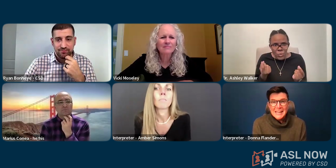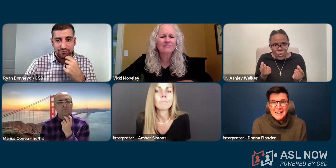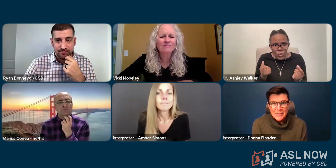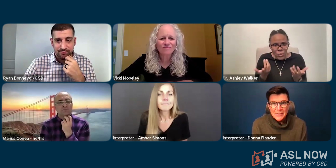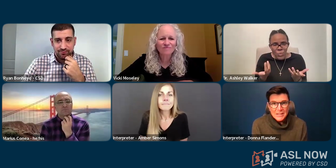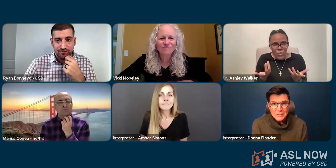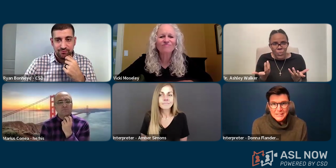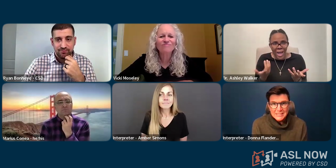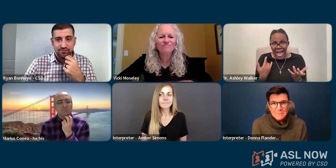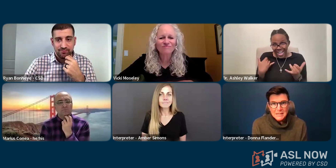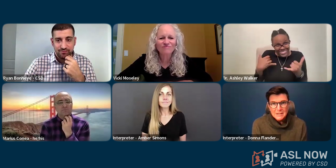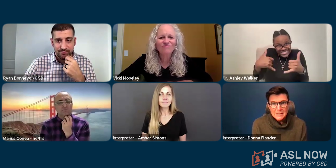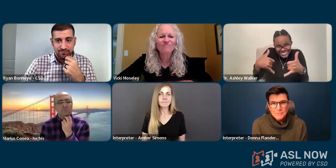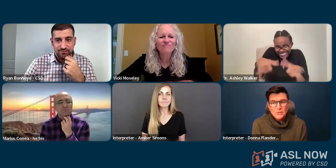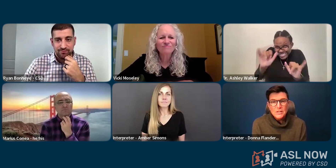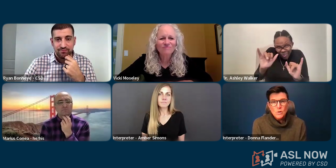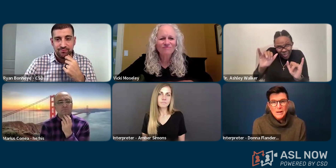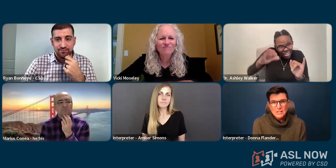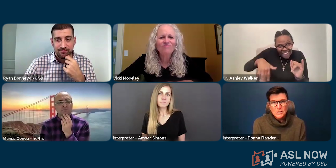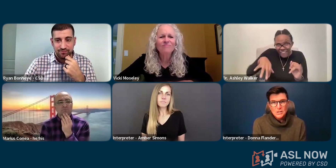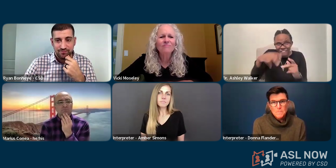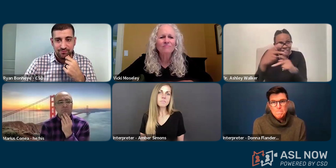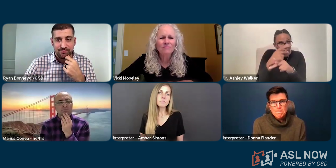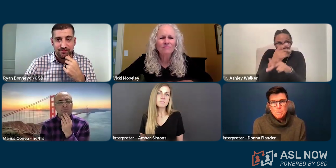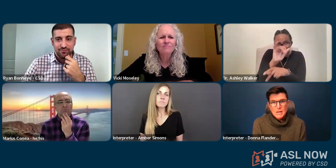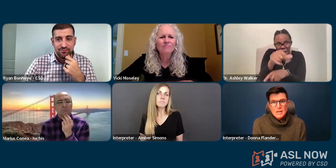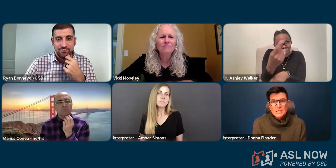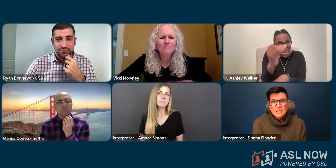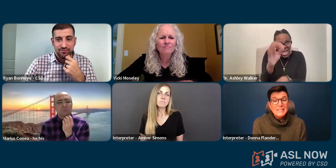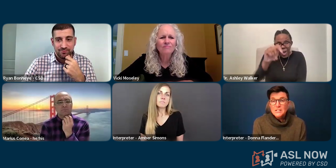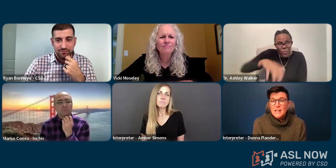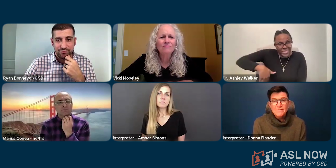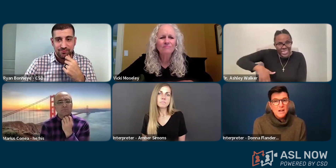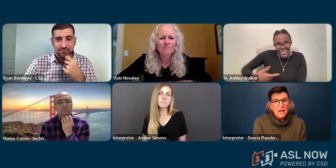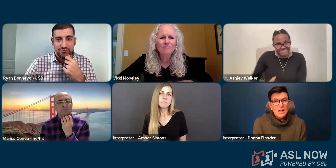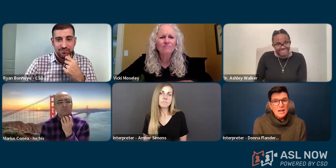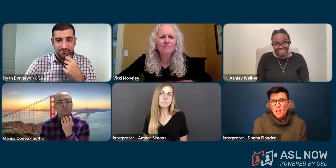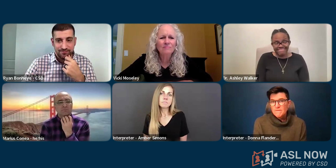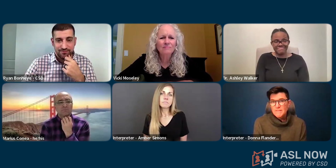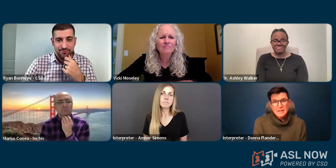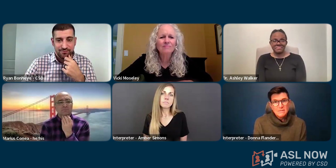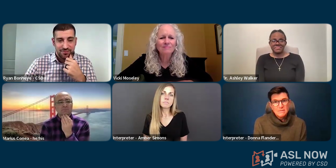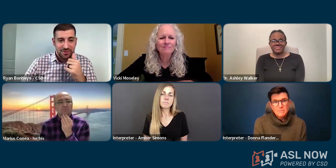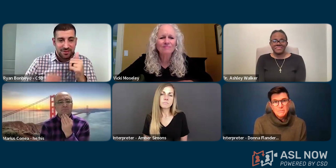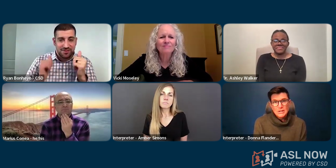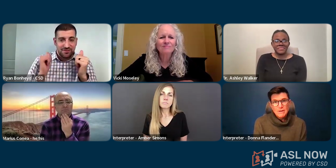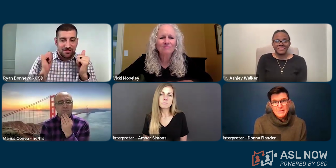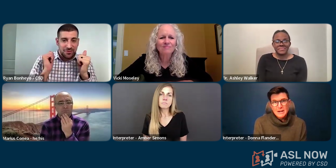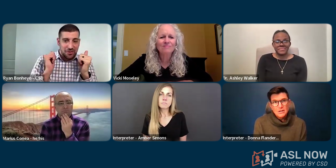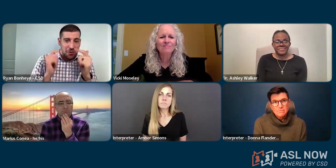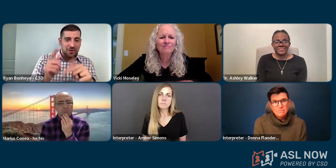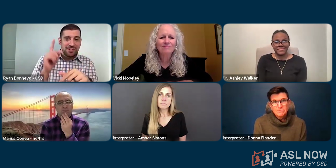Even if I did, they still wouldn't accept it. So then what do I do? So I still have not solved that mystery right there.